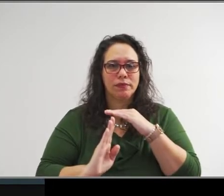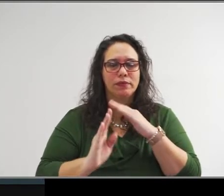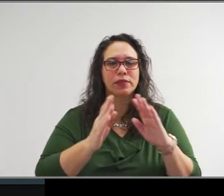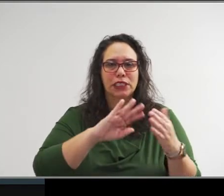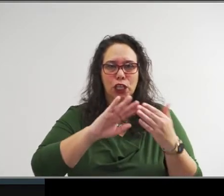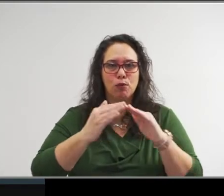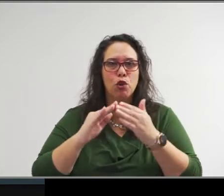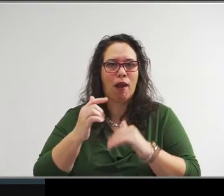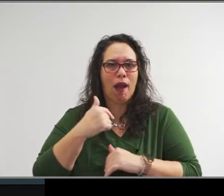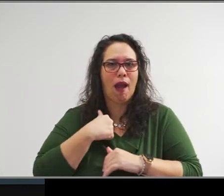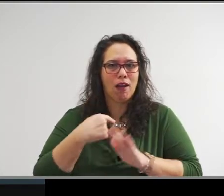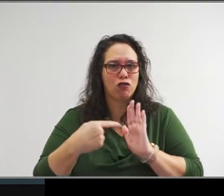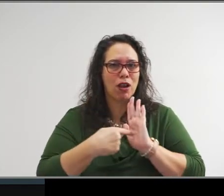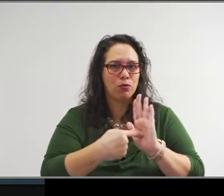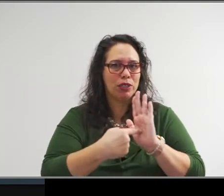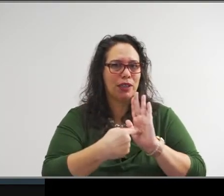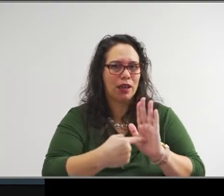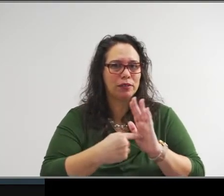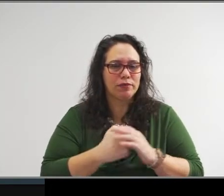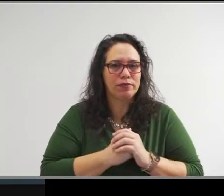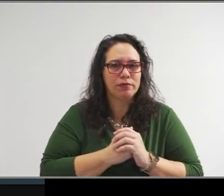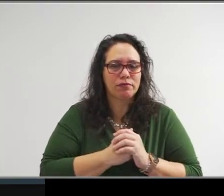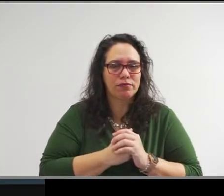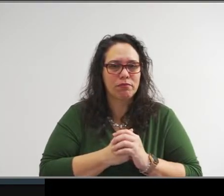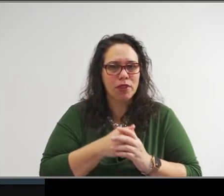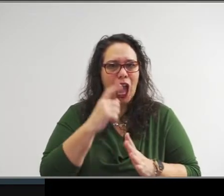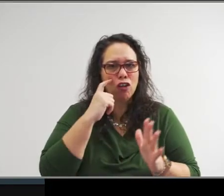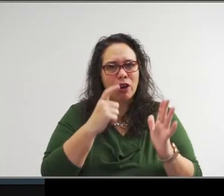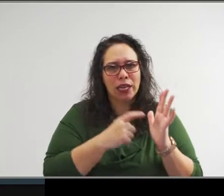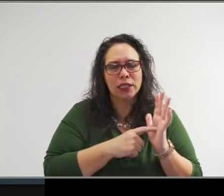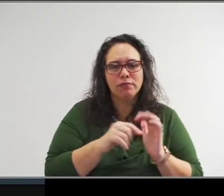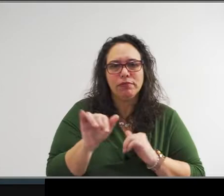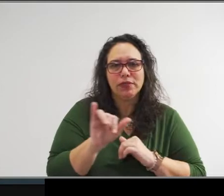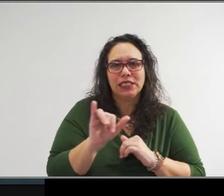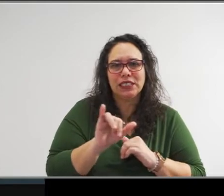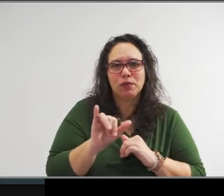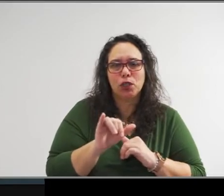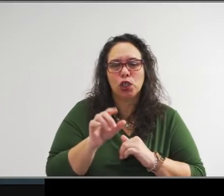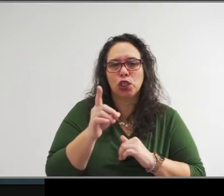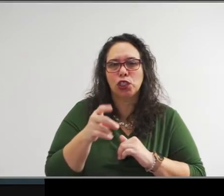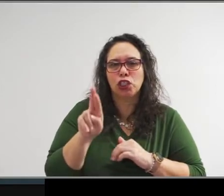'cause I recognize that very similar to Dr. Benitez Mike he's my neighborhoods.